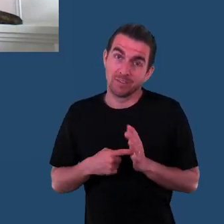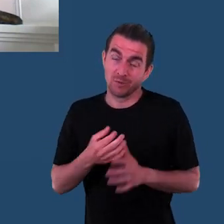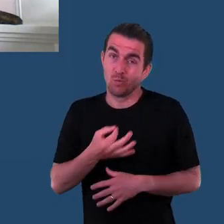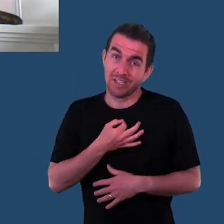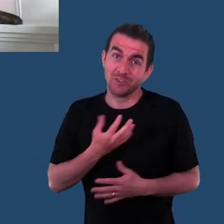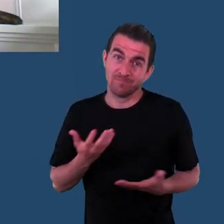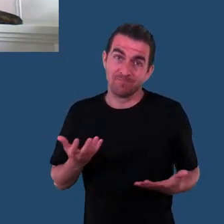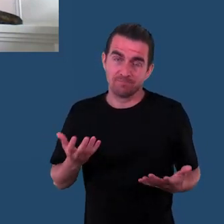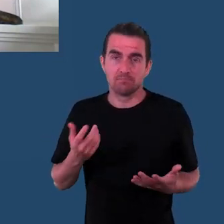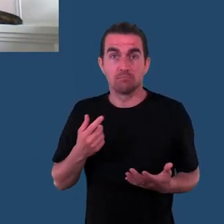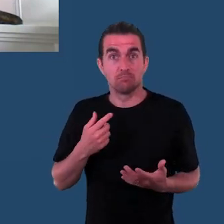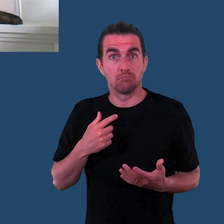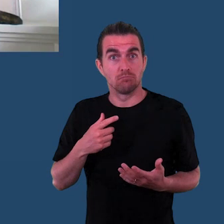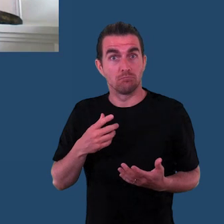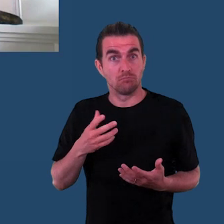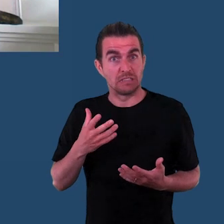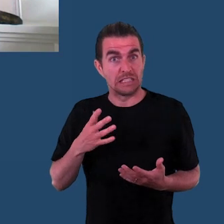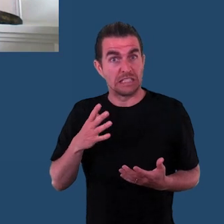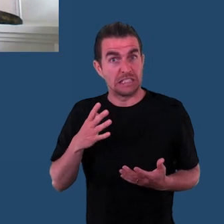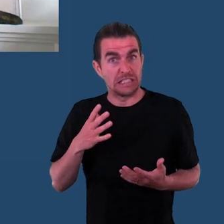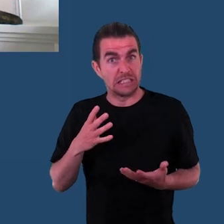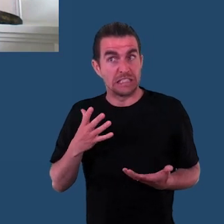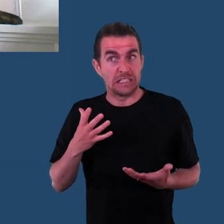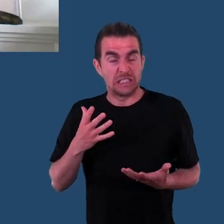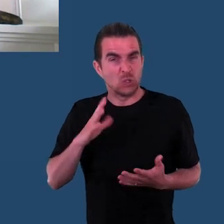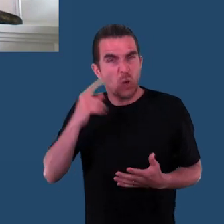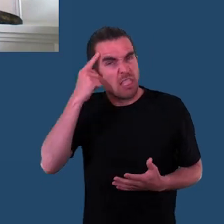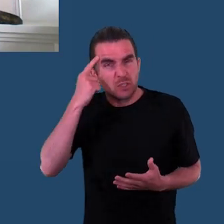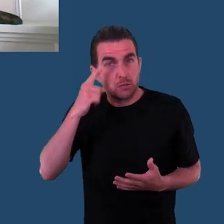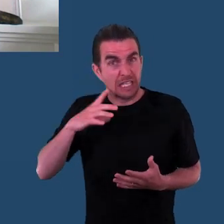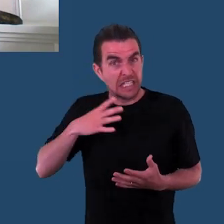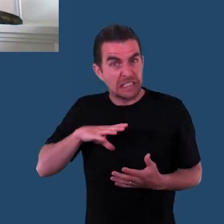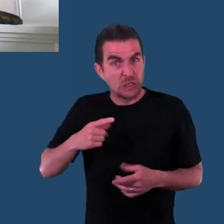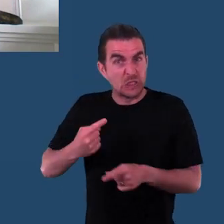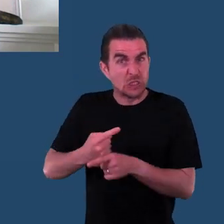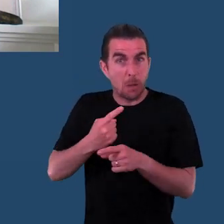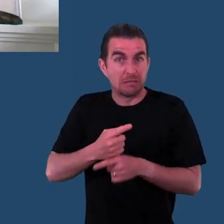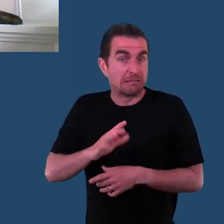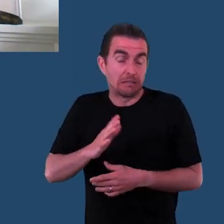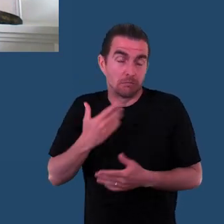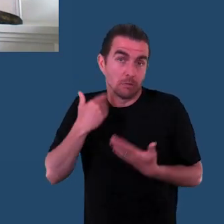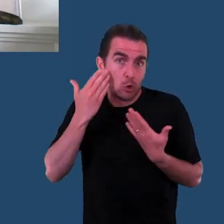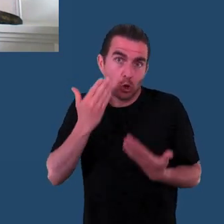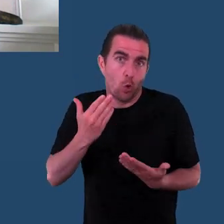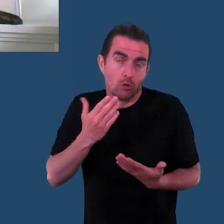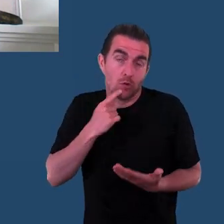And I don't think, and it needs to be discussed, really. I don't really know, to be perfectly honest.